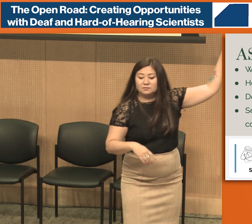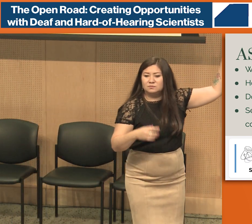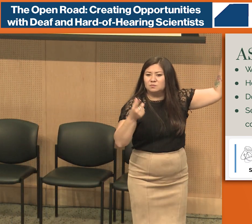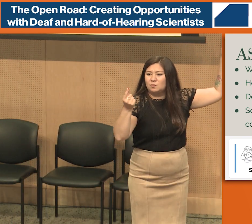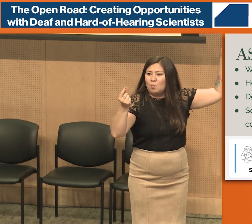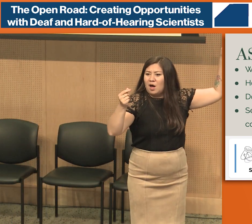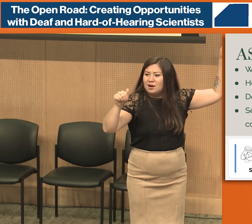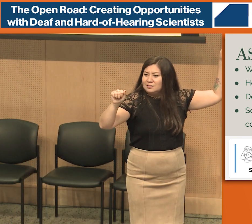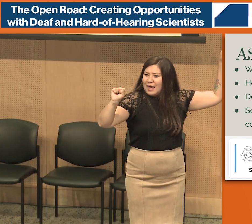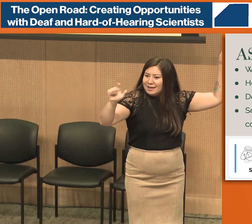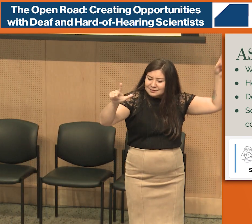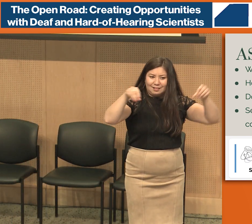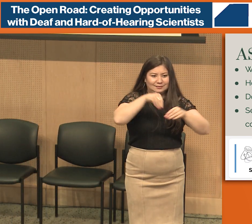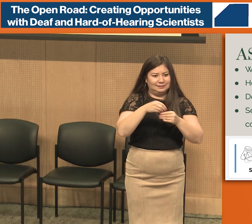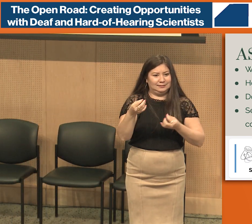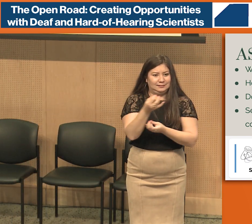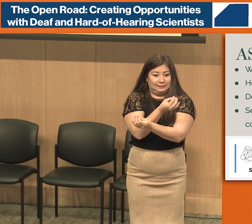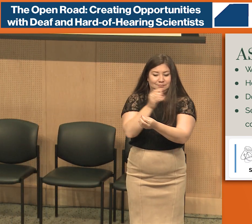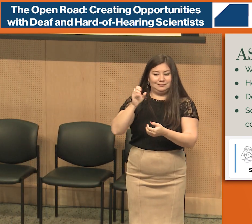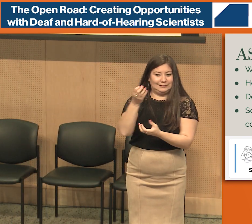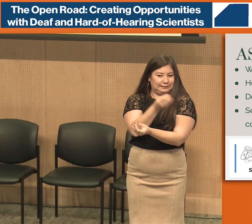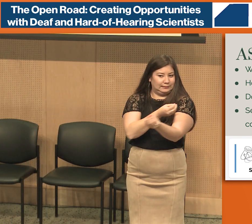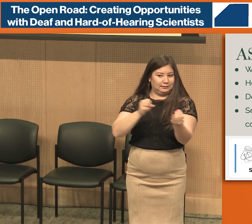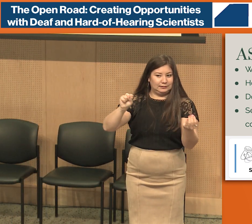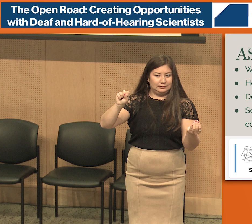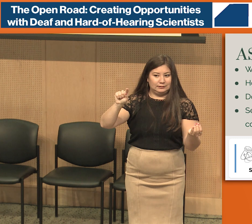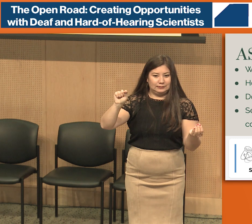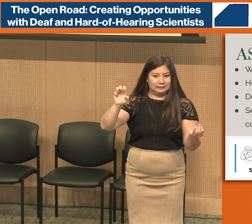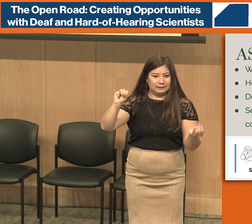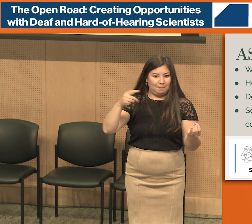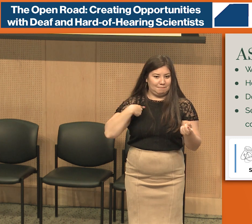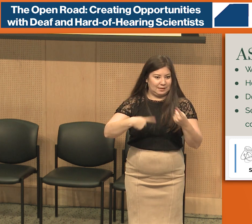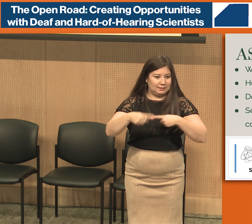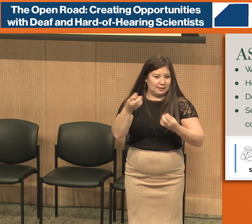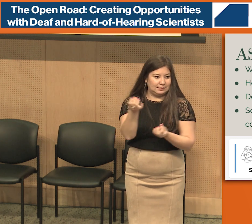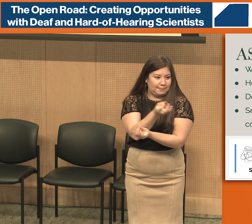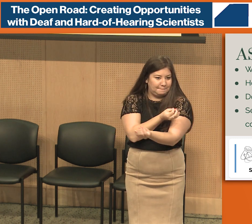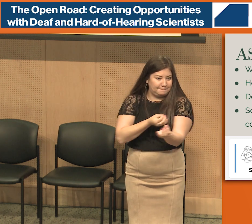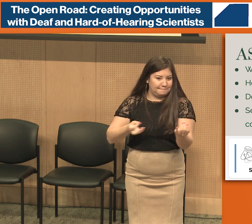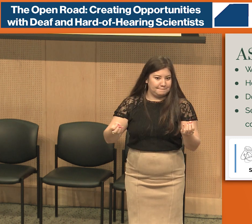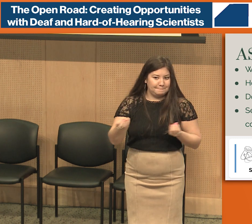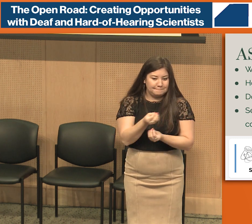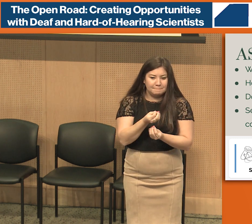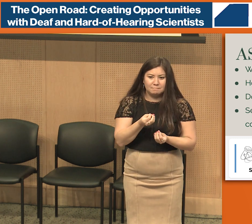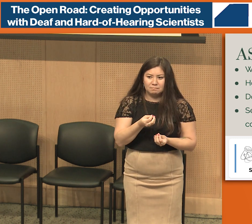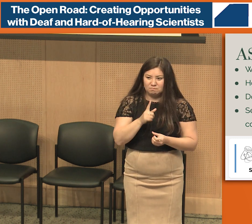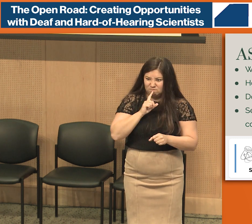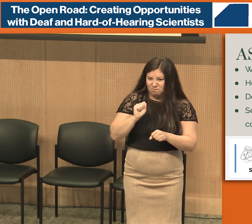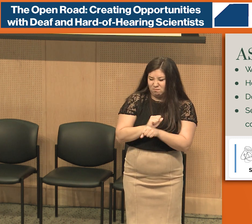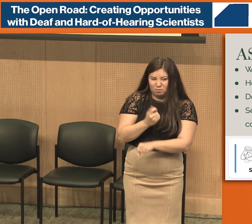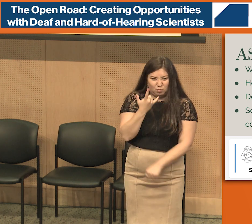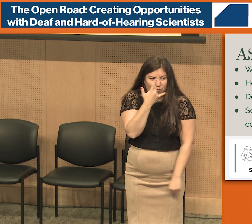Again, what does ASL in STEM really look like, right? How do Deaf STEMists sign